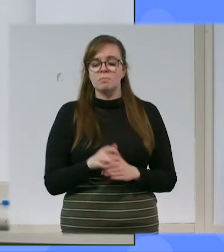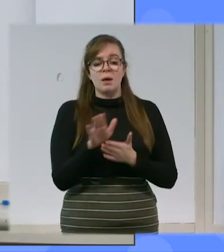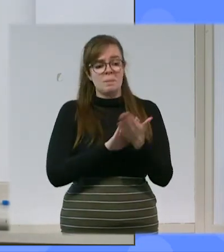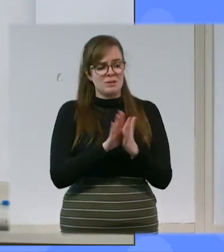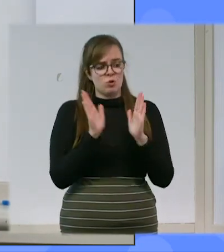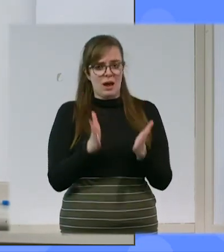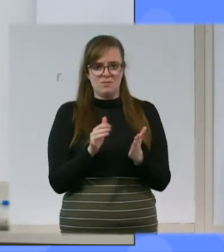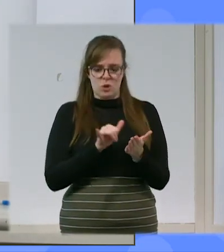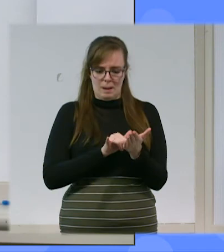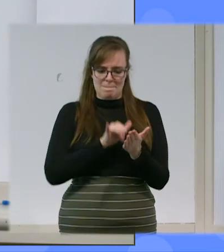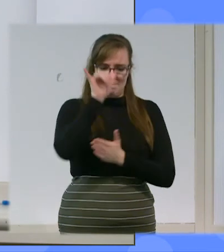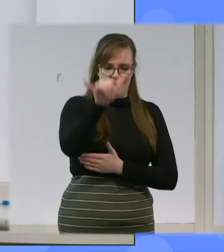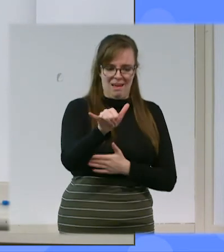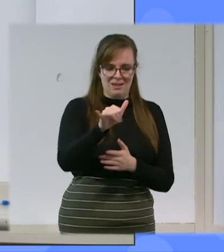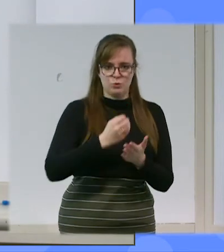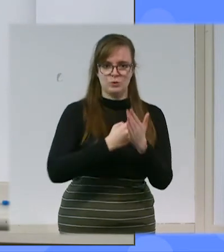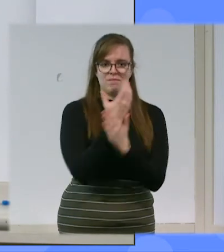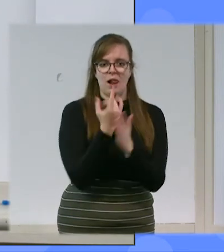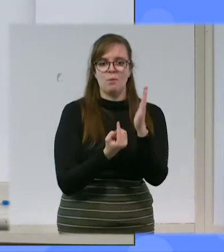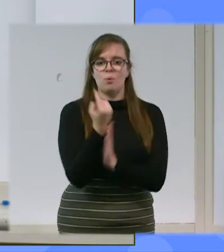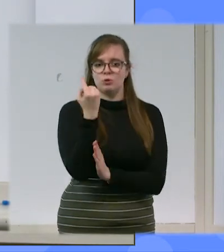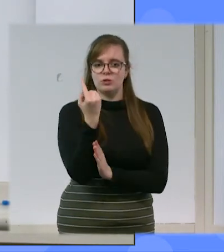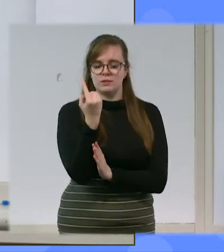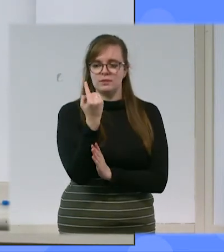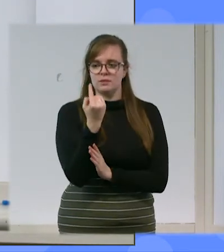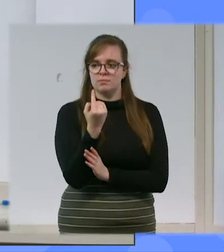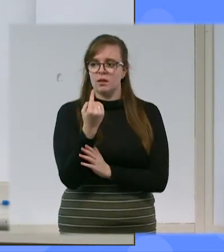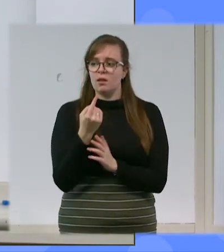develop the opportunities that set there again how do organizations in Scotland